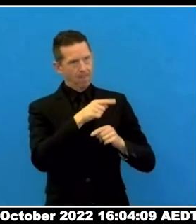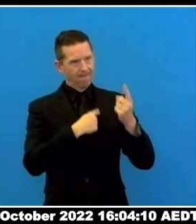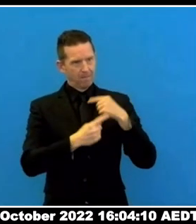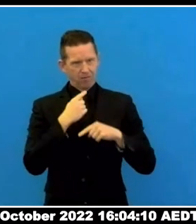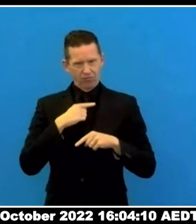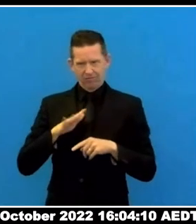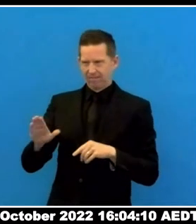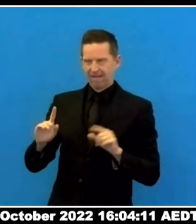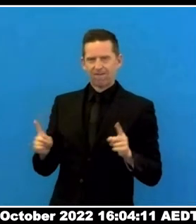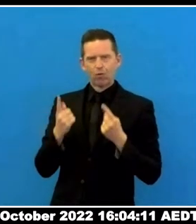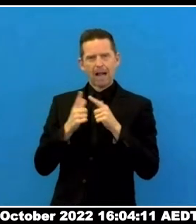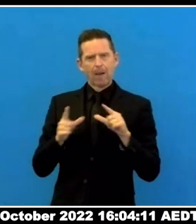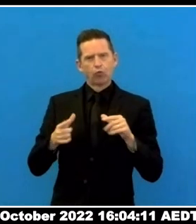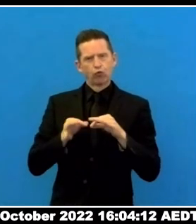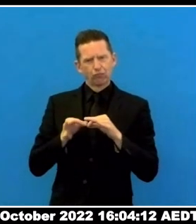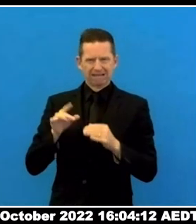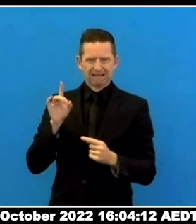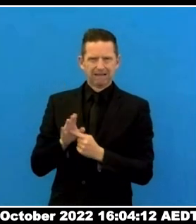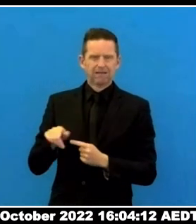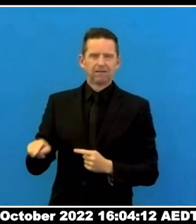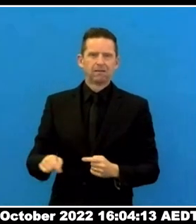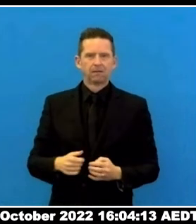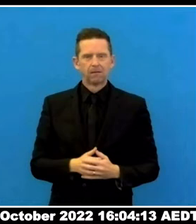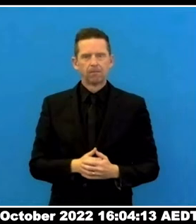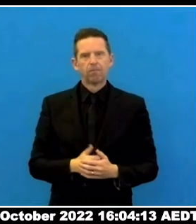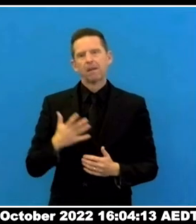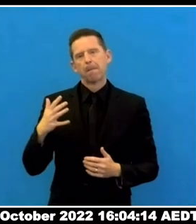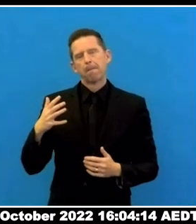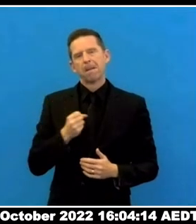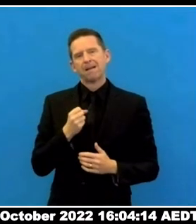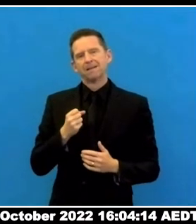That's the first state, being able to give the like,